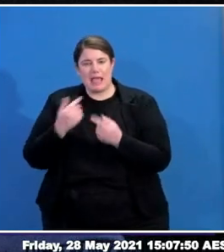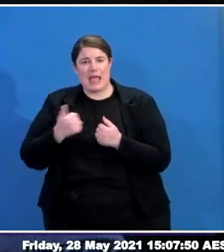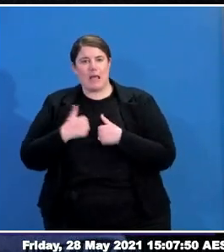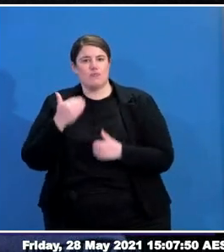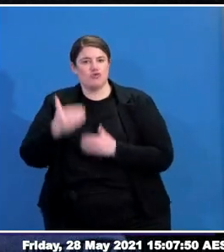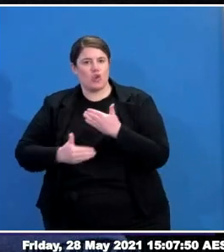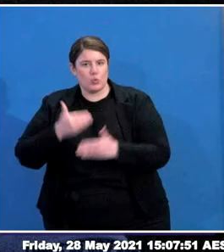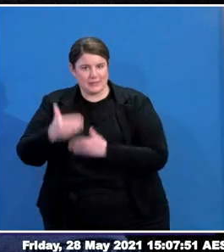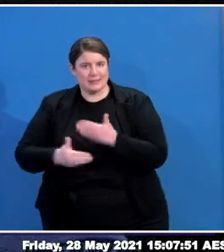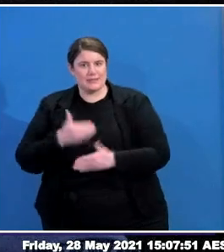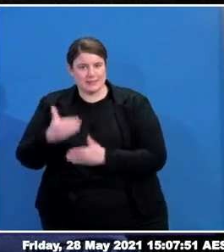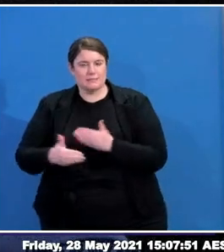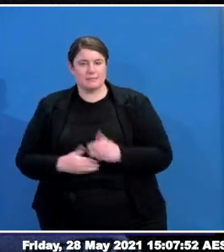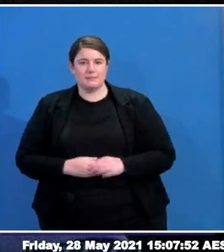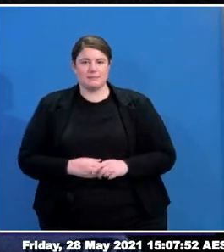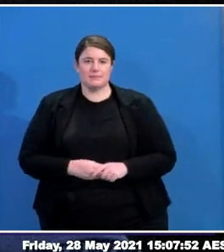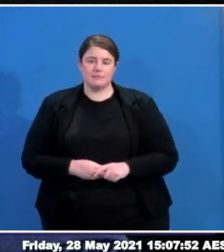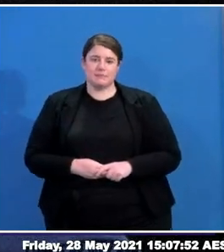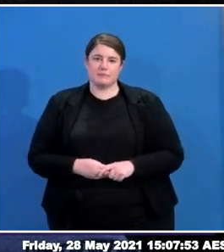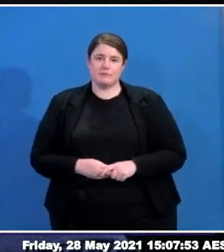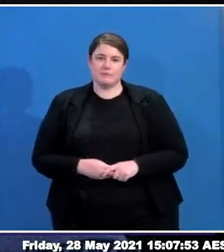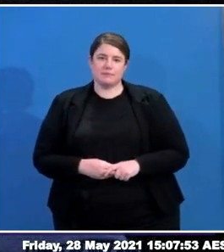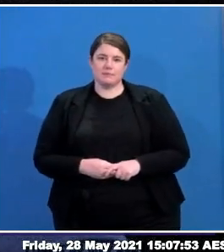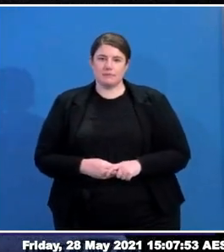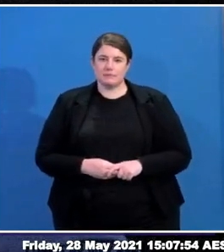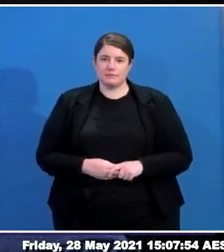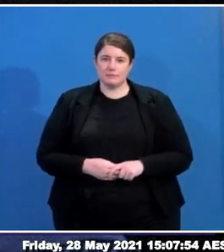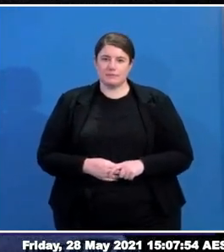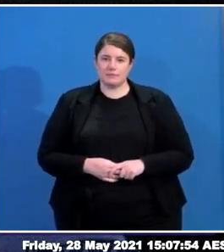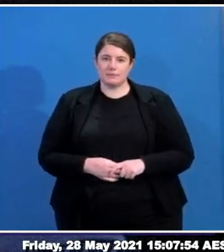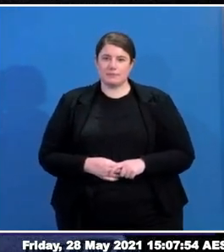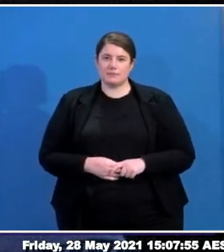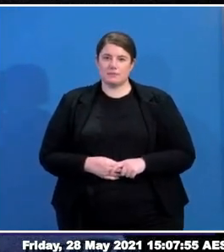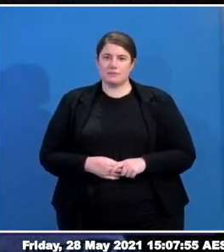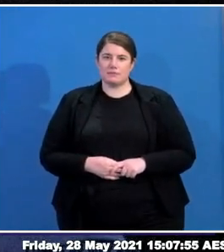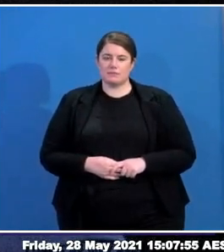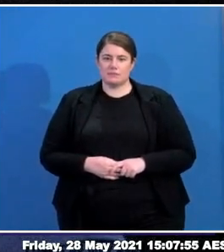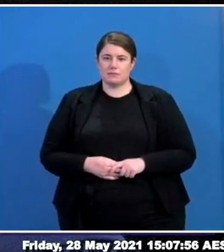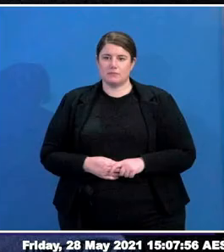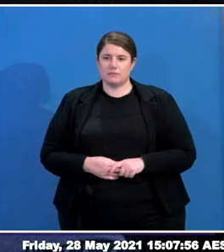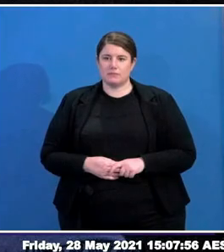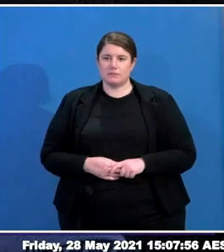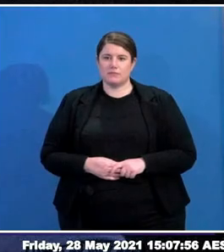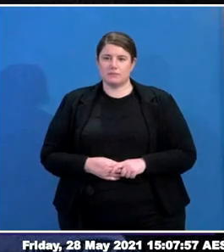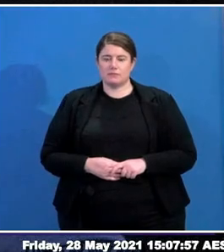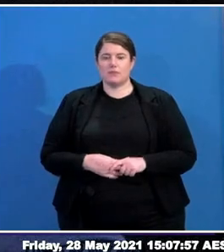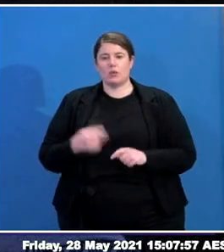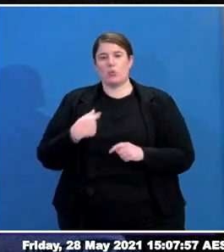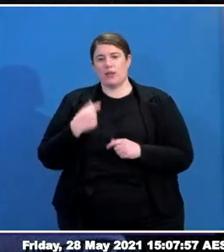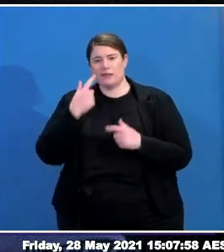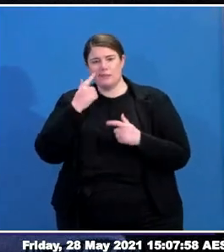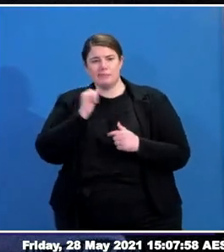phasing based on things like the recency of audits in preexisting systems and the